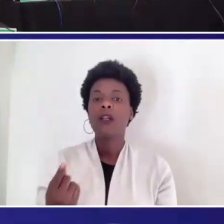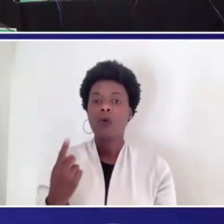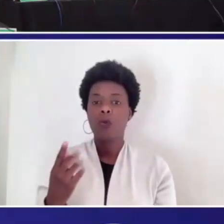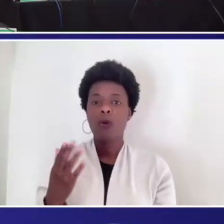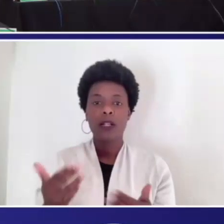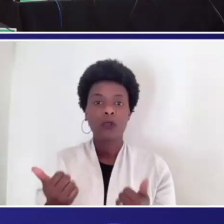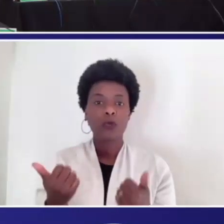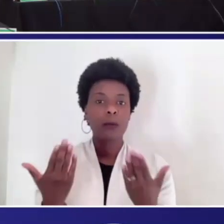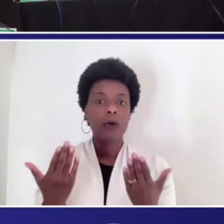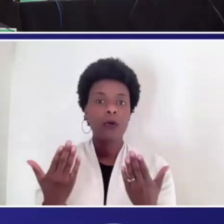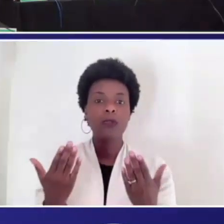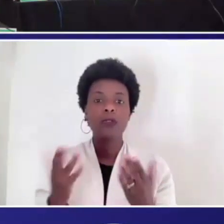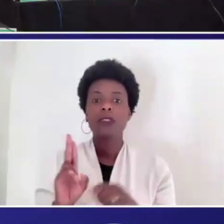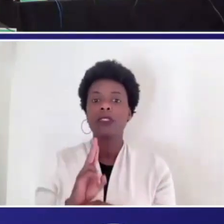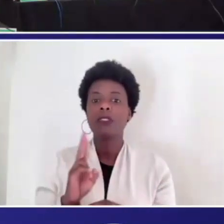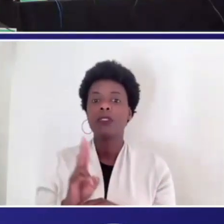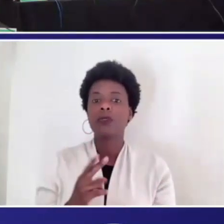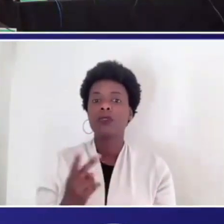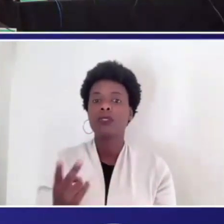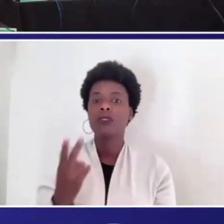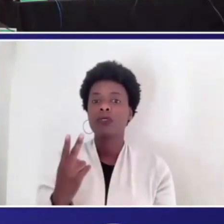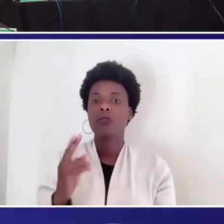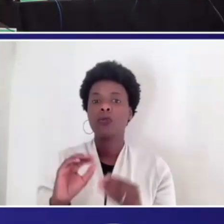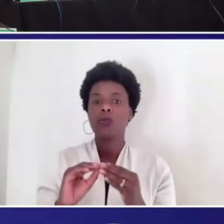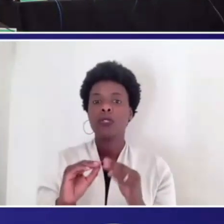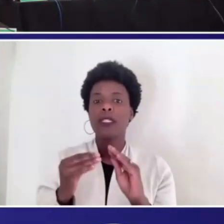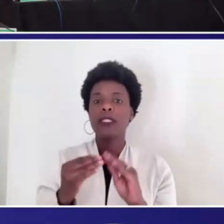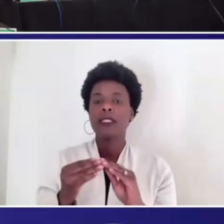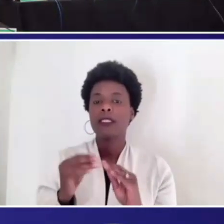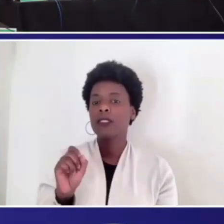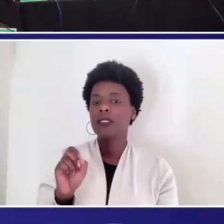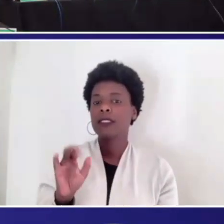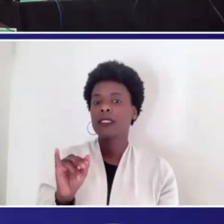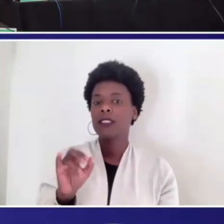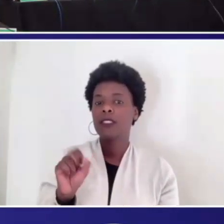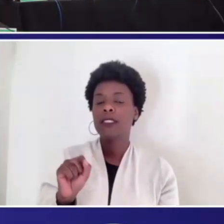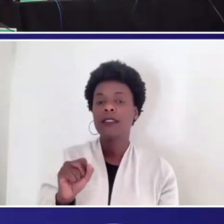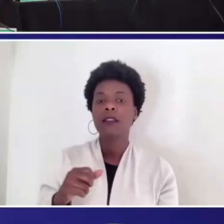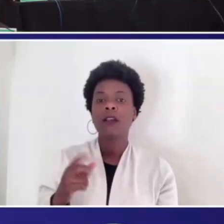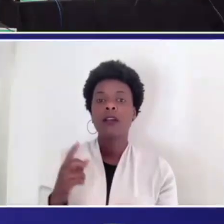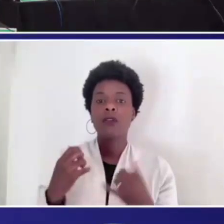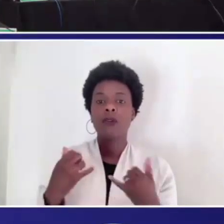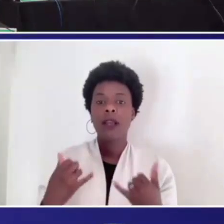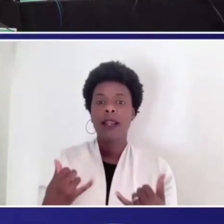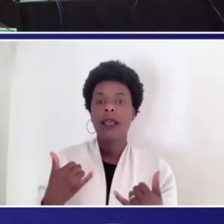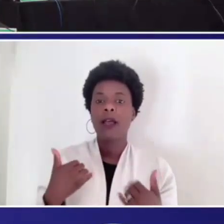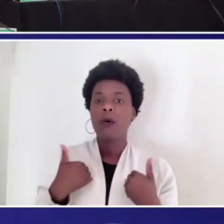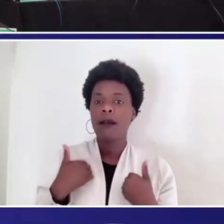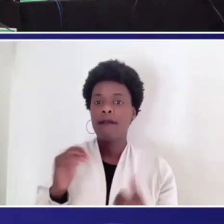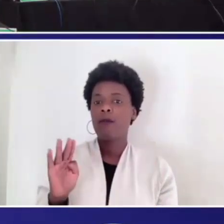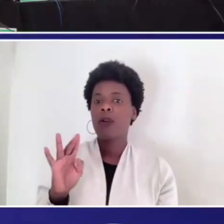discussing uses the two-digit series. There's currently 48 groupings in that